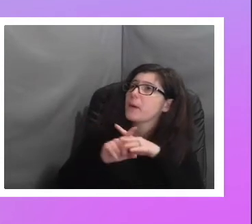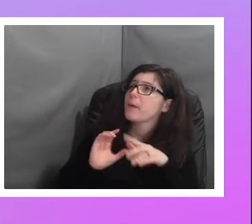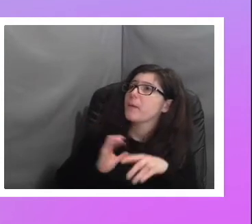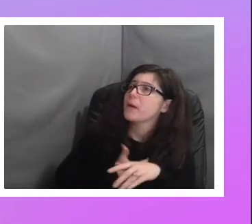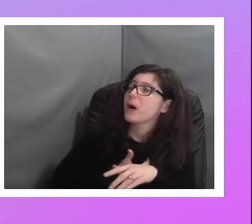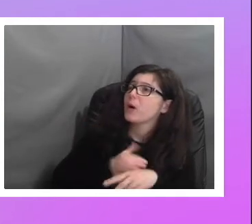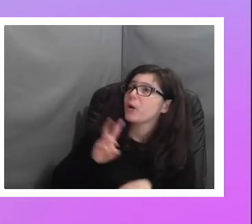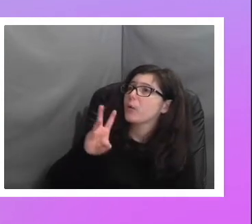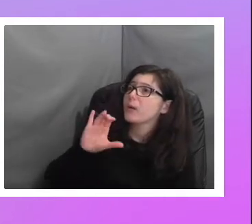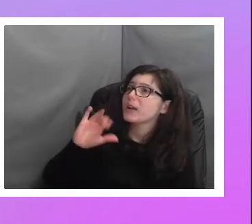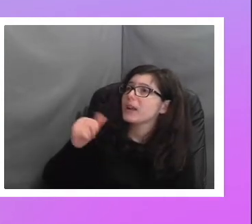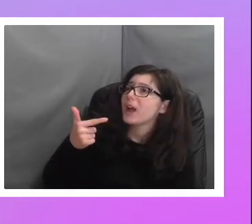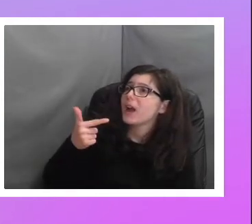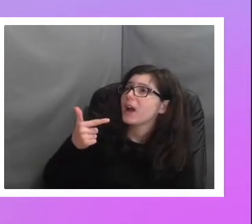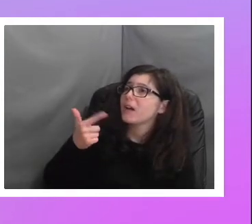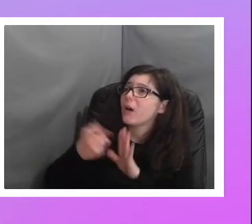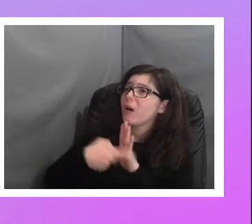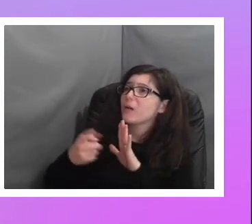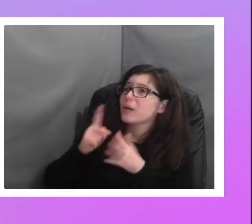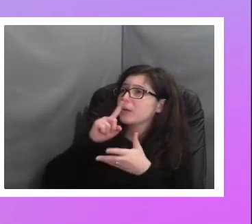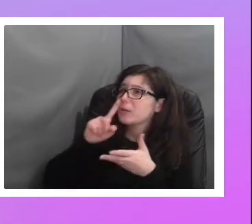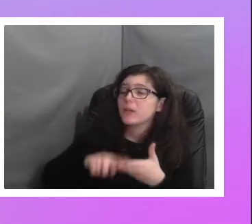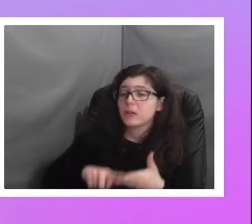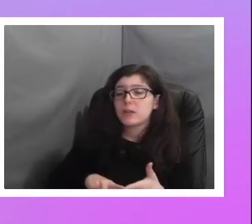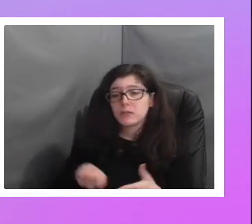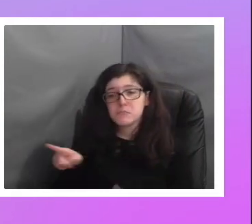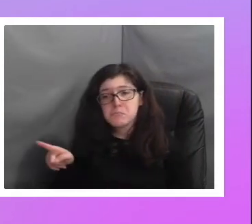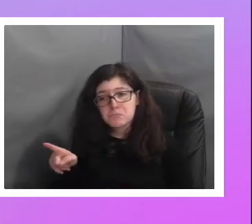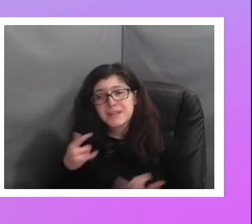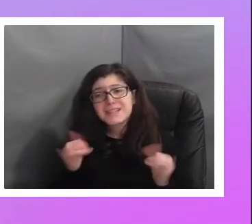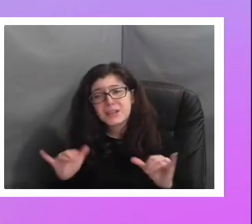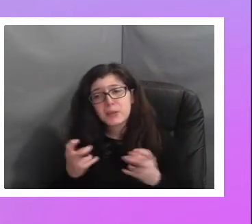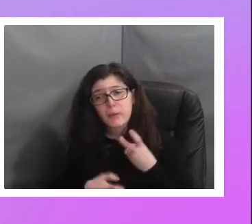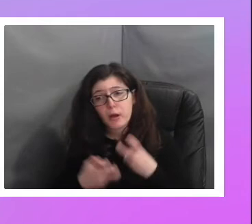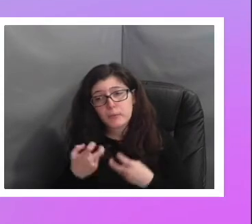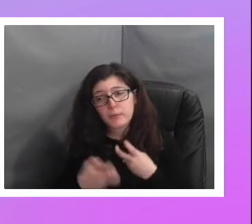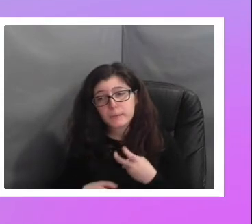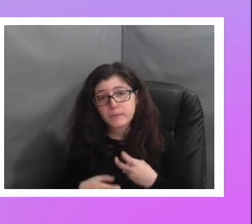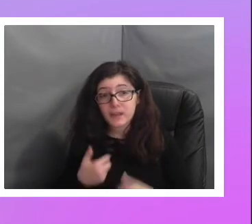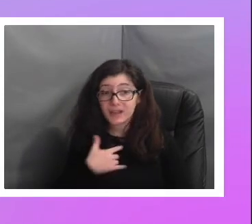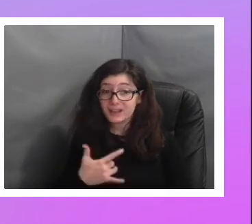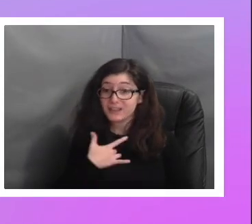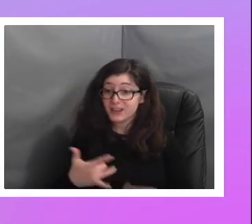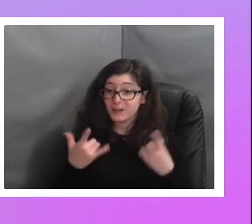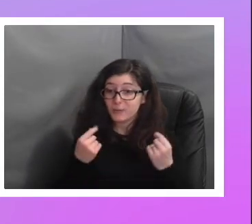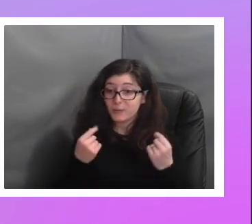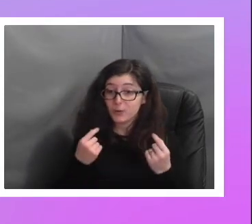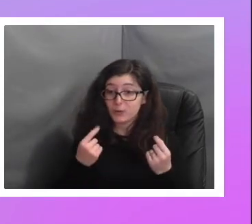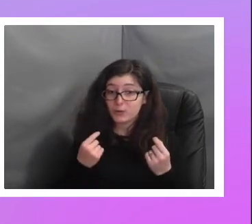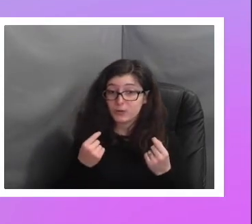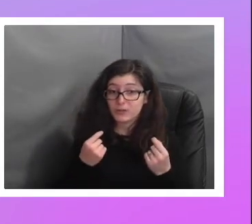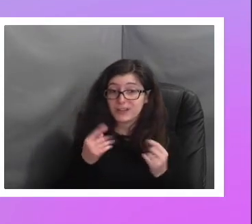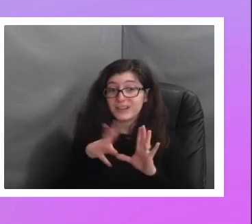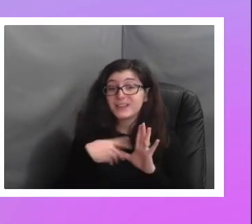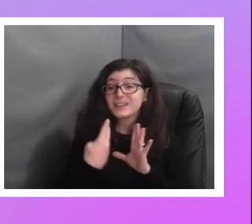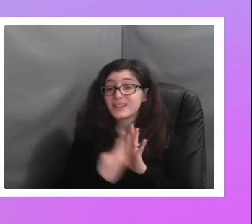that does not mean it's not a problem. So, and what I tend to do is recommend schedules of audits